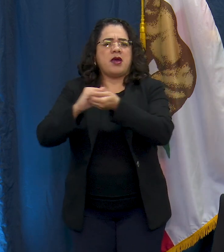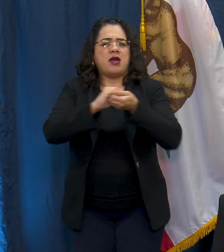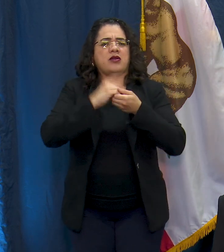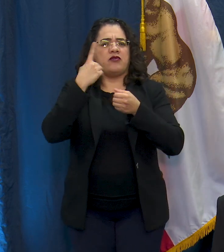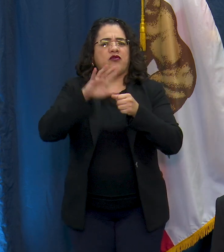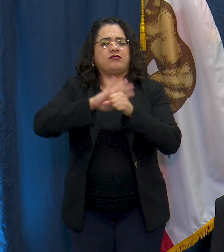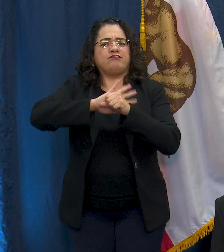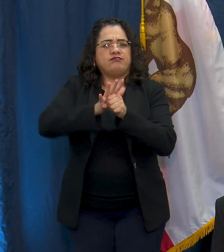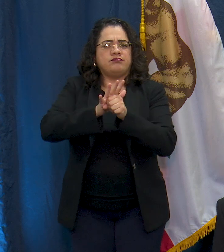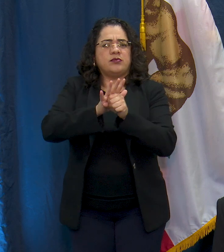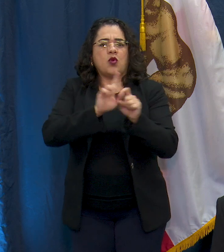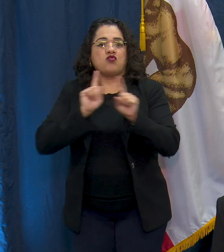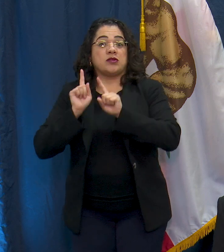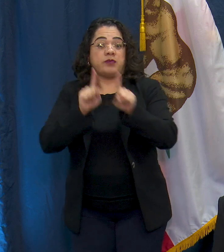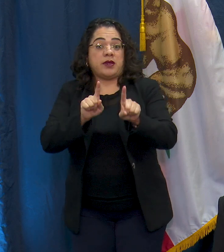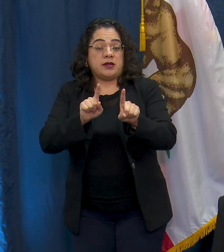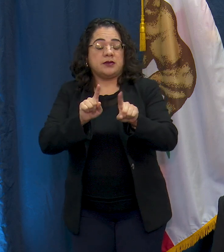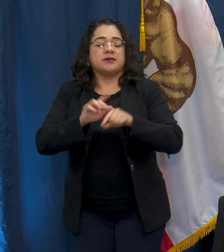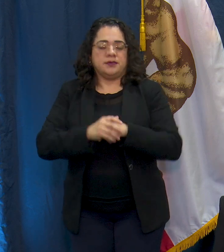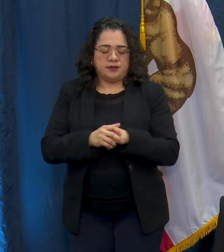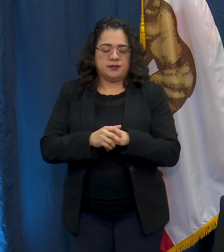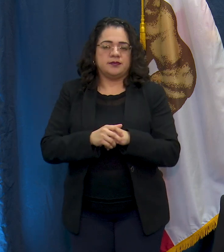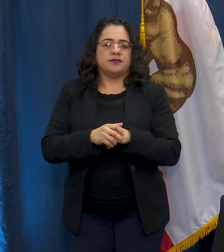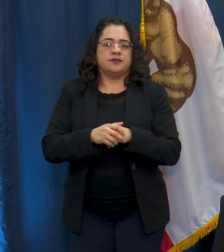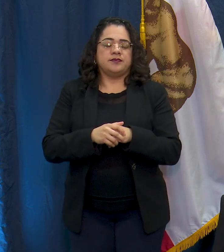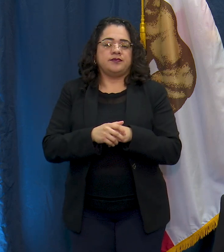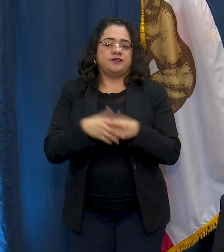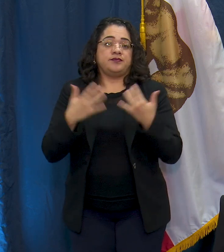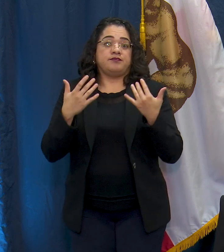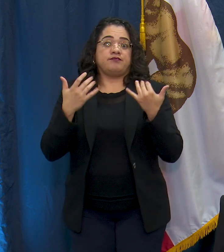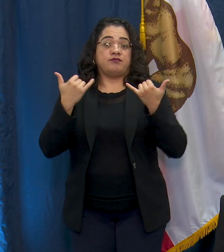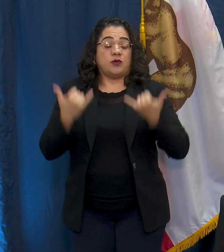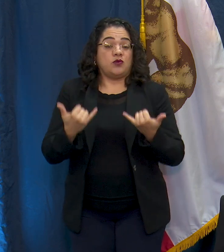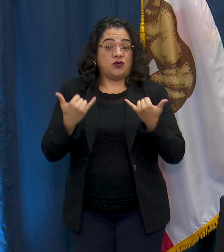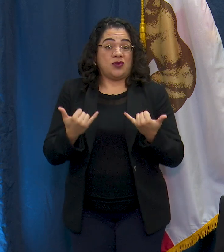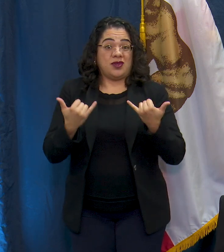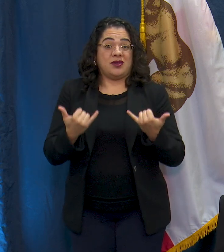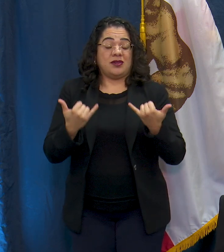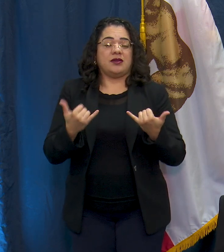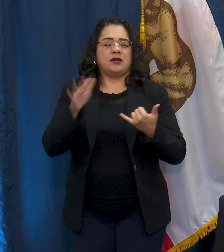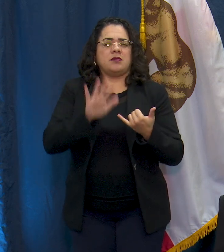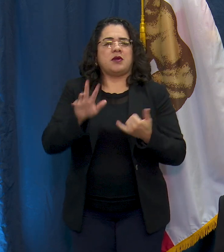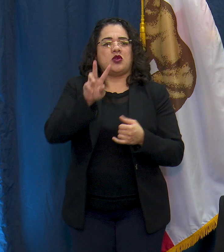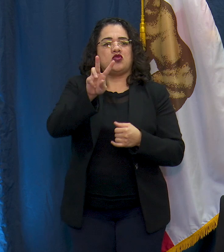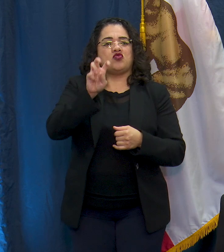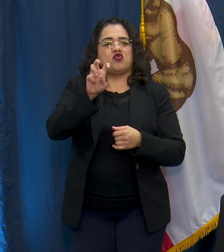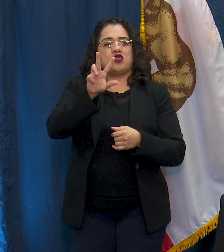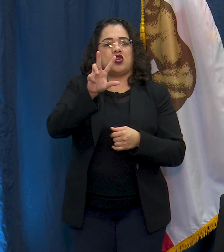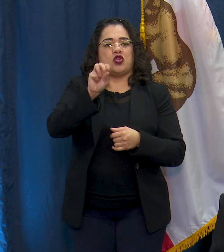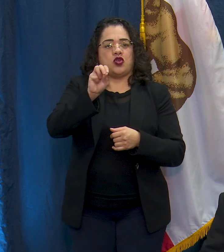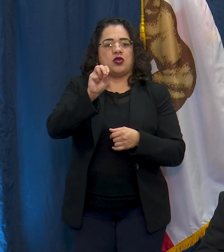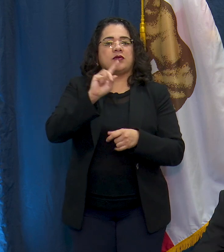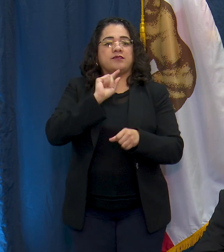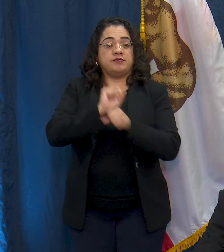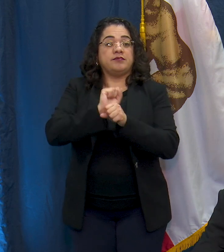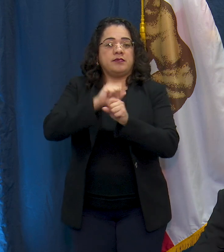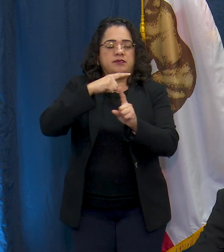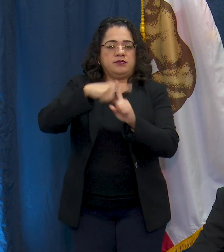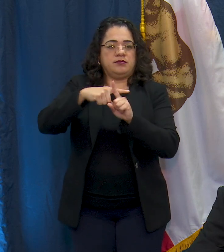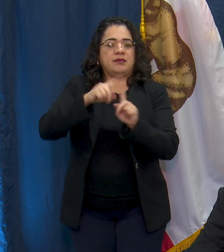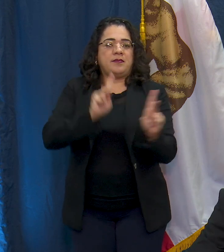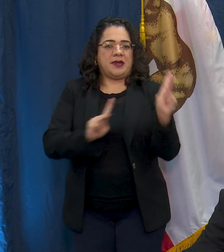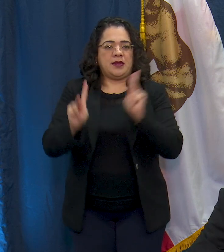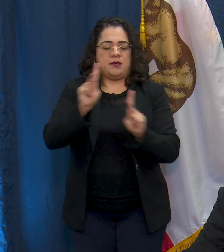response. As of right now we have 230 confirmed positive cases in the City of